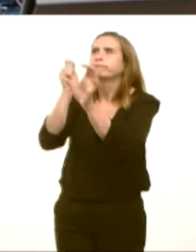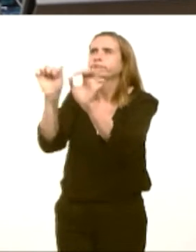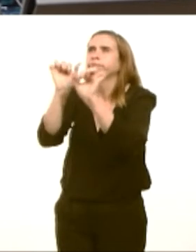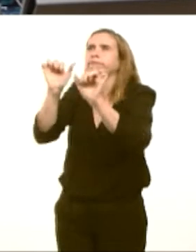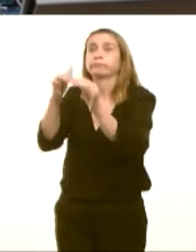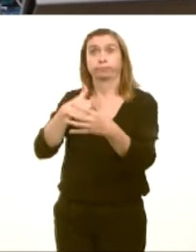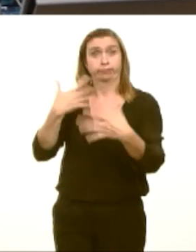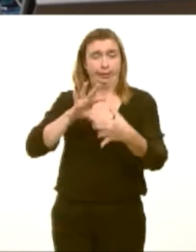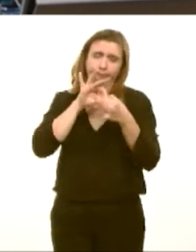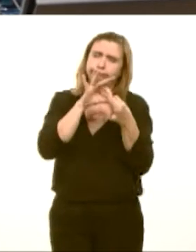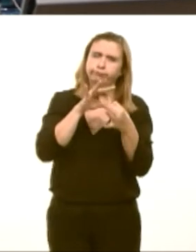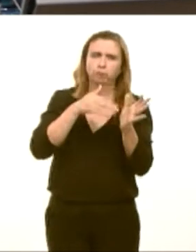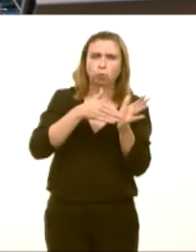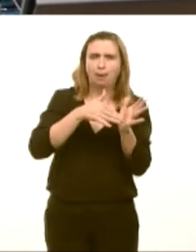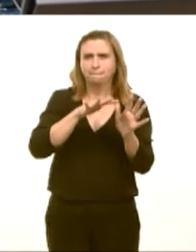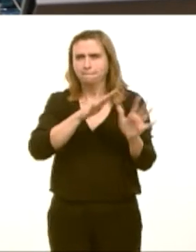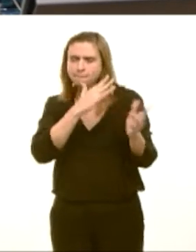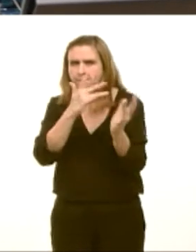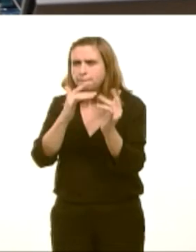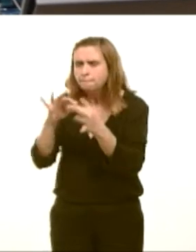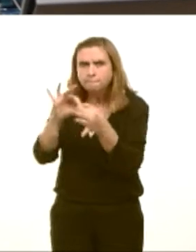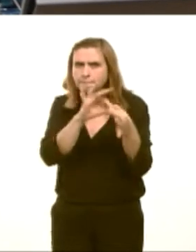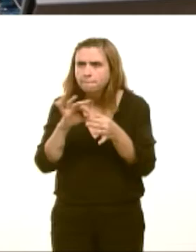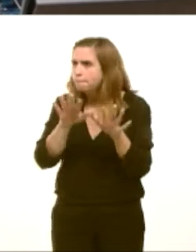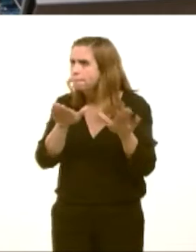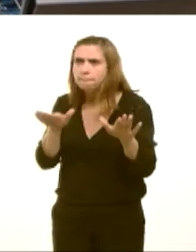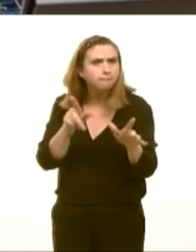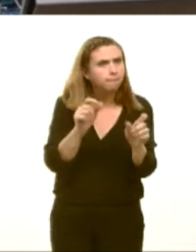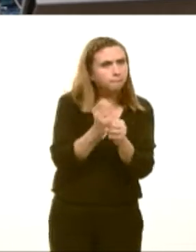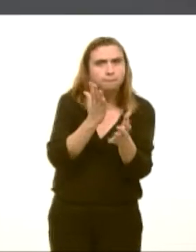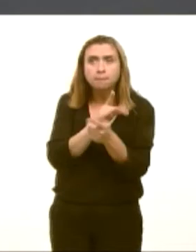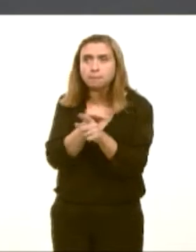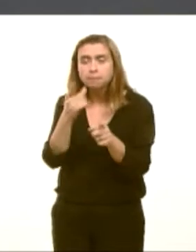sefyllfa lle maen nhwín gallu gwasanaethuír gymuned leol yn y pen draw.